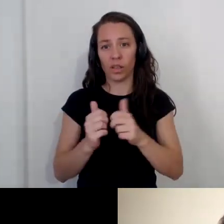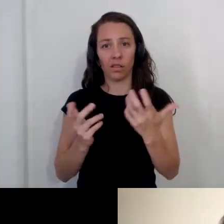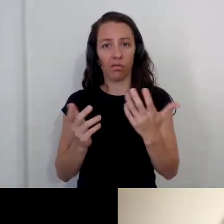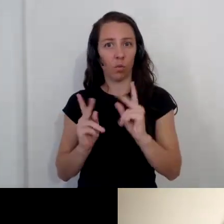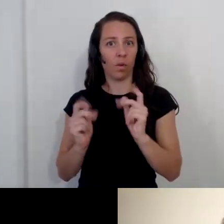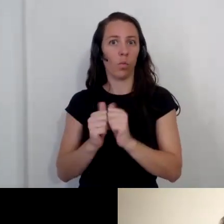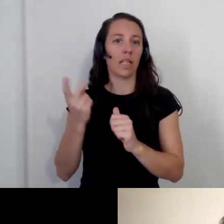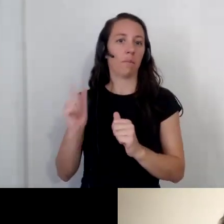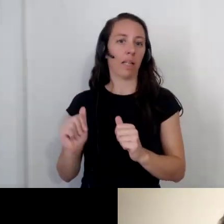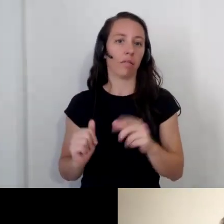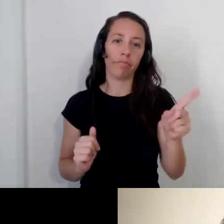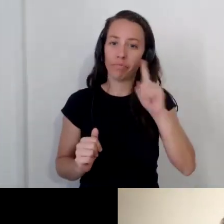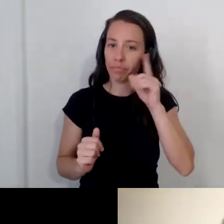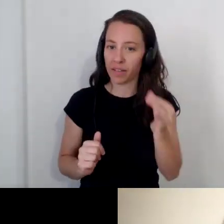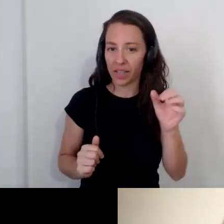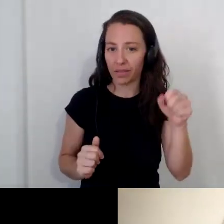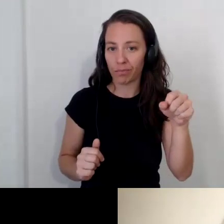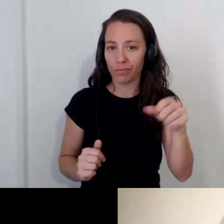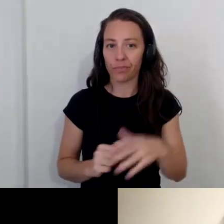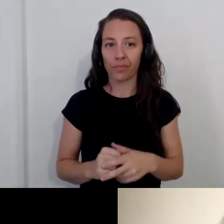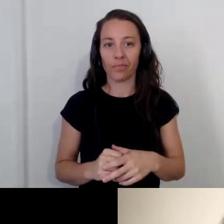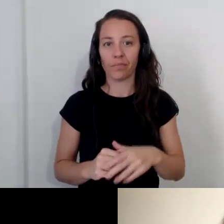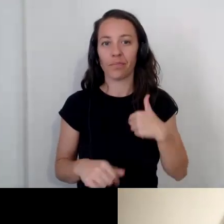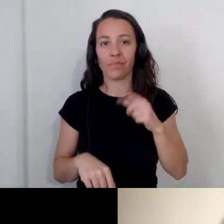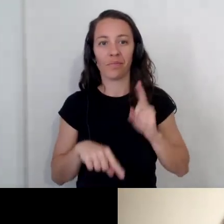Absolutely. I want wait to see more.